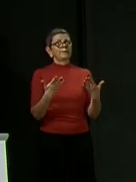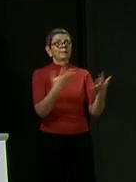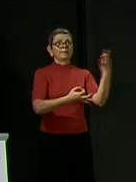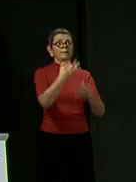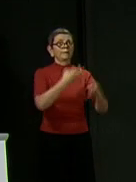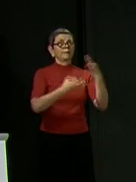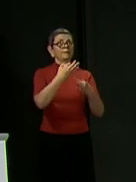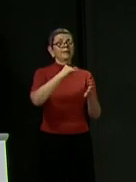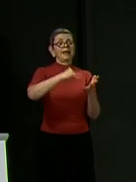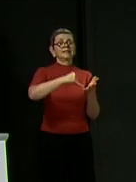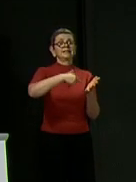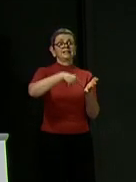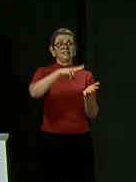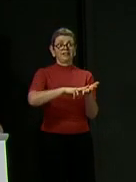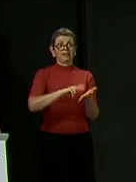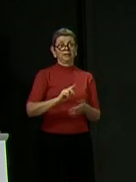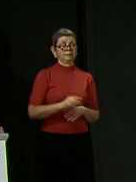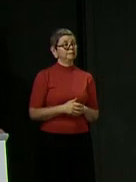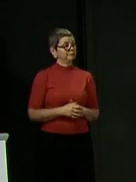from STV.